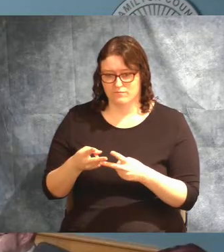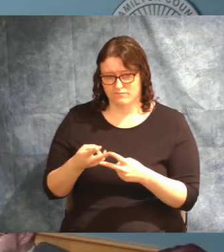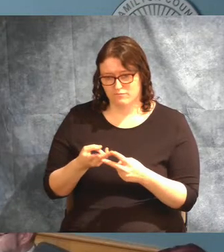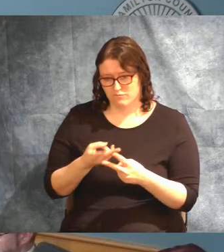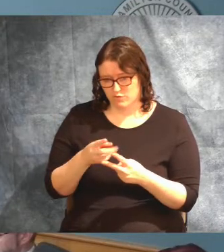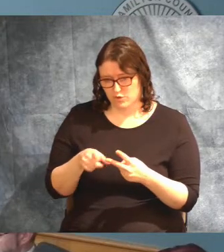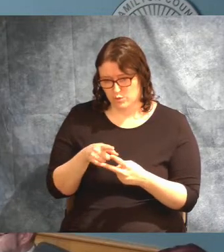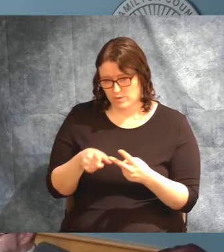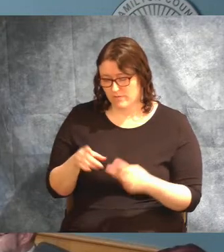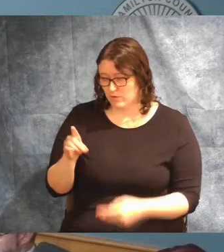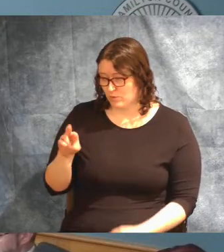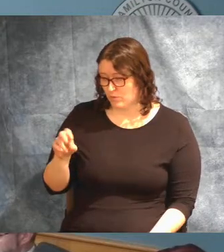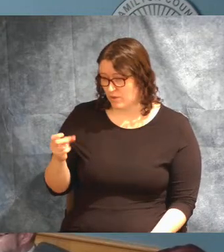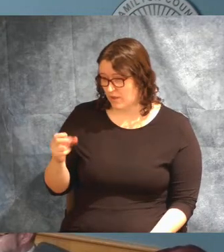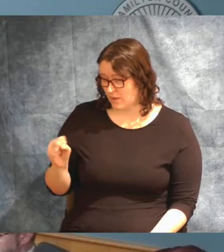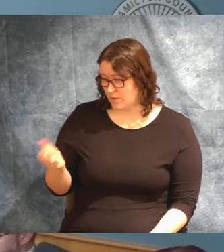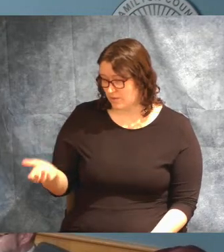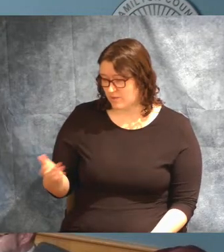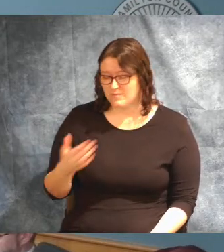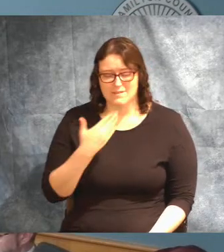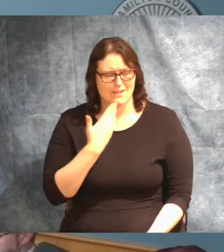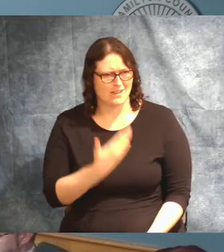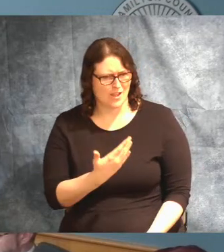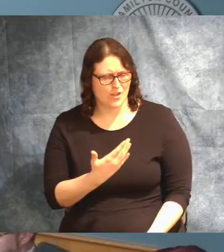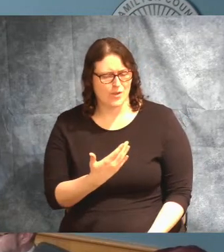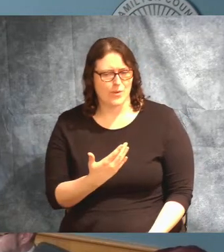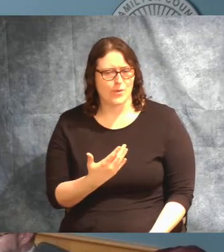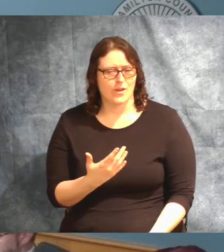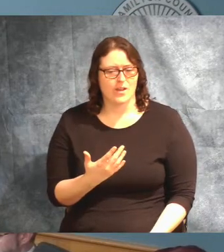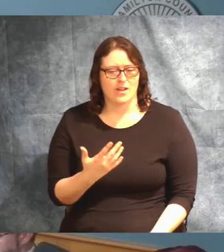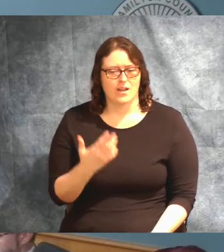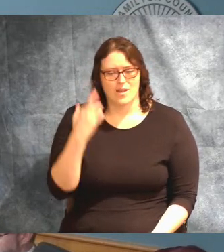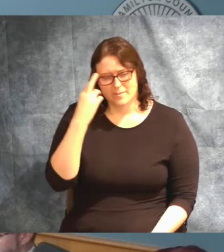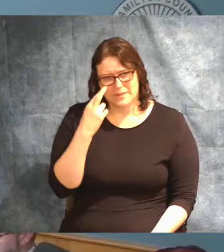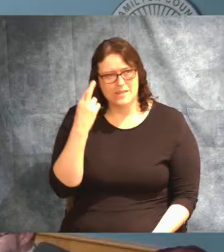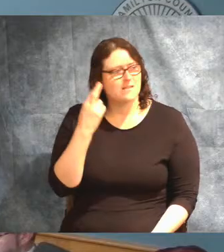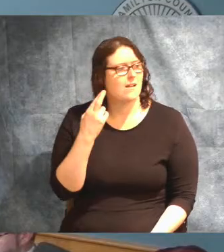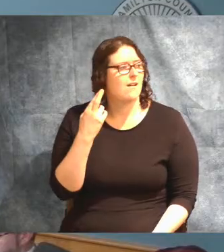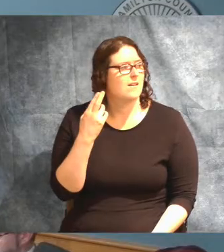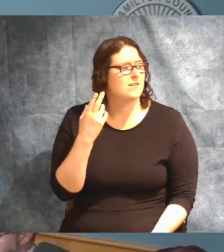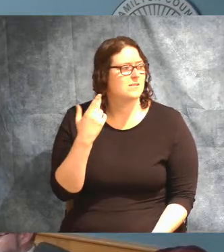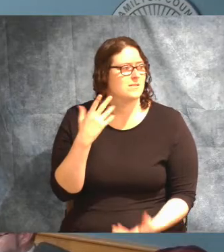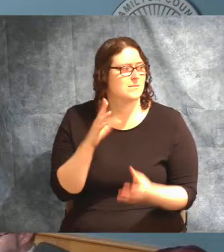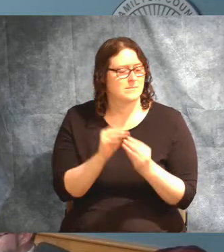Commissioner Driehaus. Thank you. Because we are only meeting every other week. There's